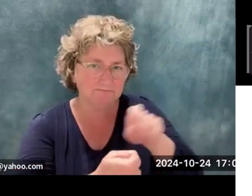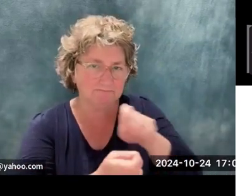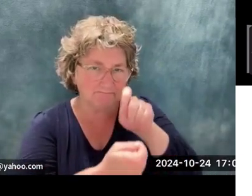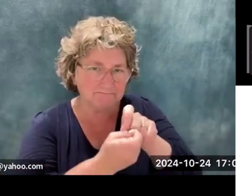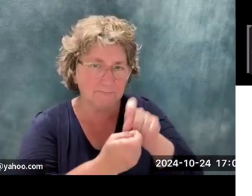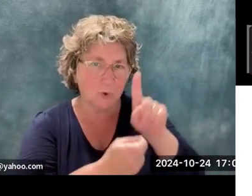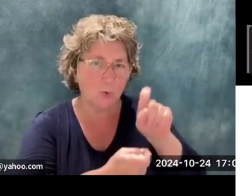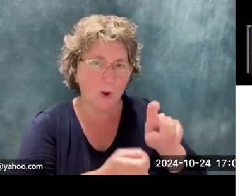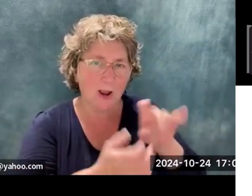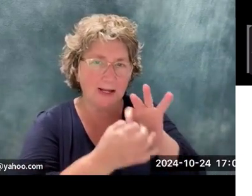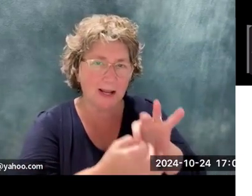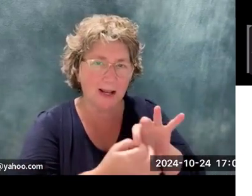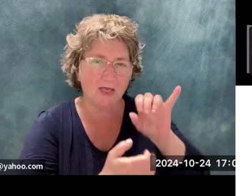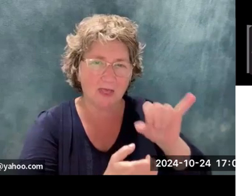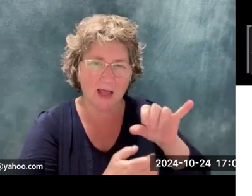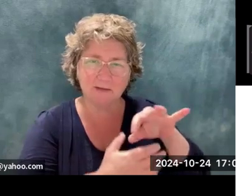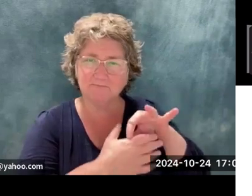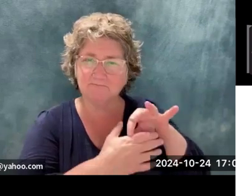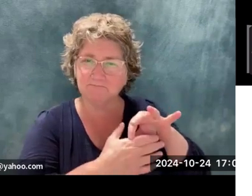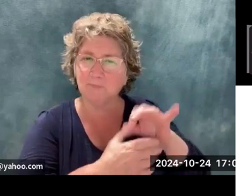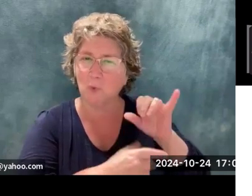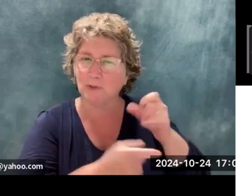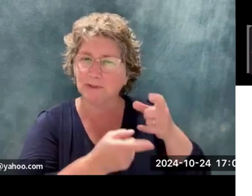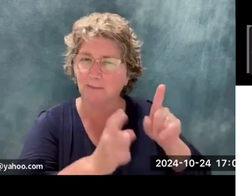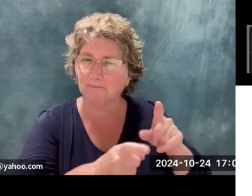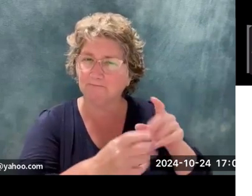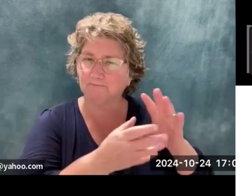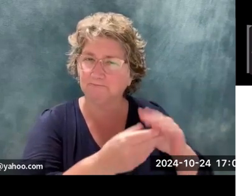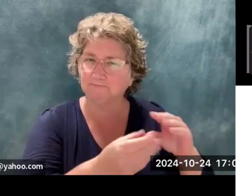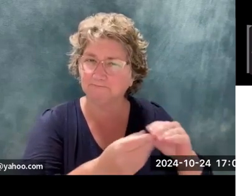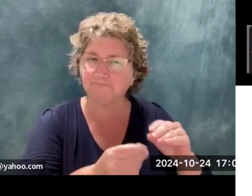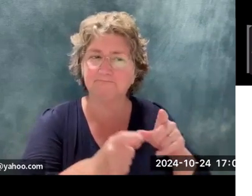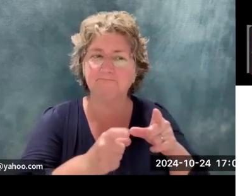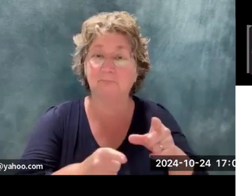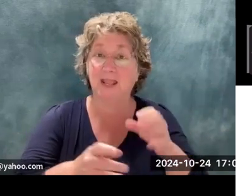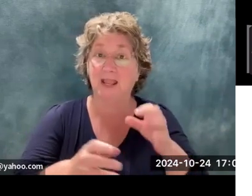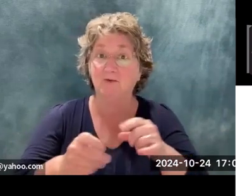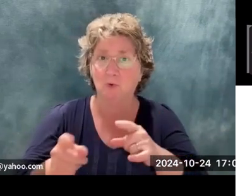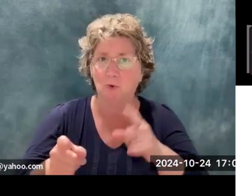If you see that you have the same question as someone else, you can give it a thumbs up and upvote it.